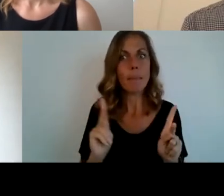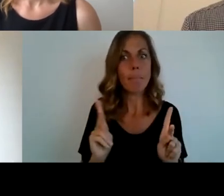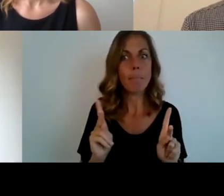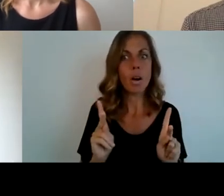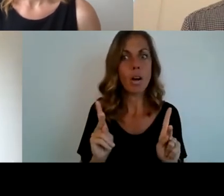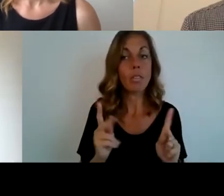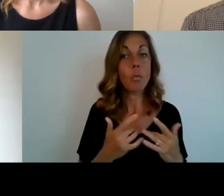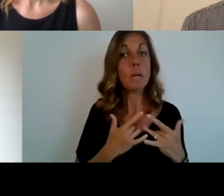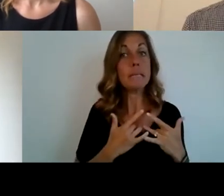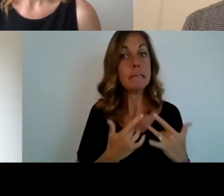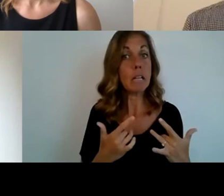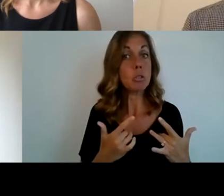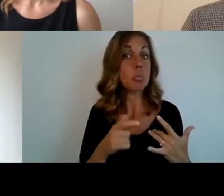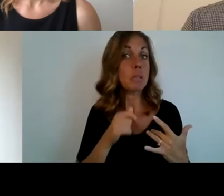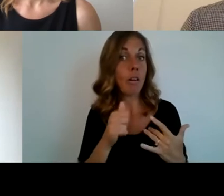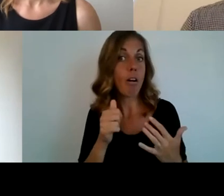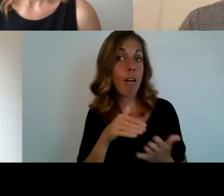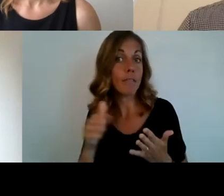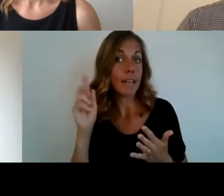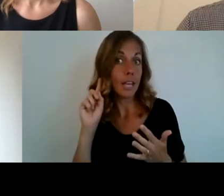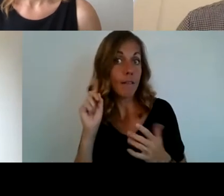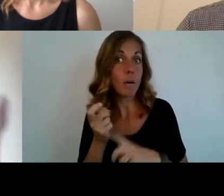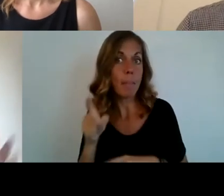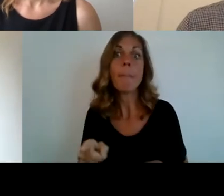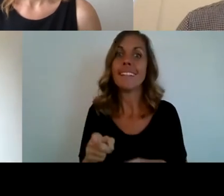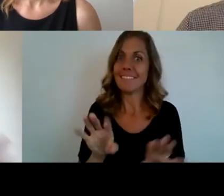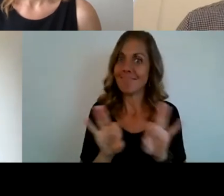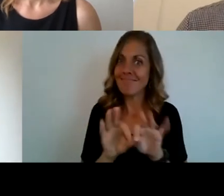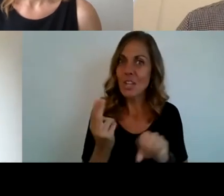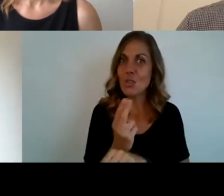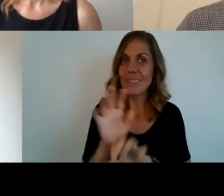typically hear from. That we're using closed captions. Like, Melinda, you set such a great